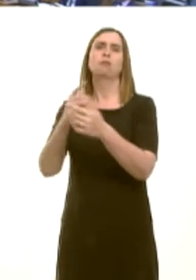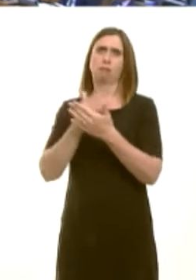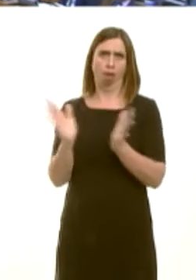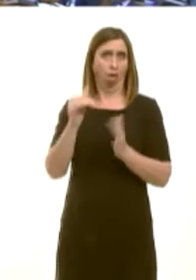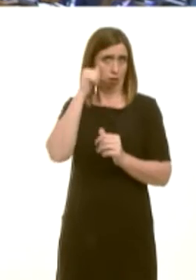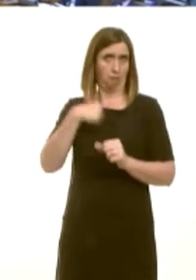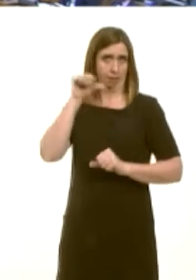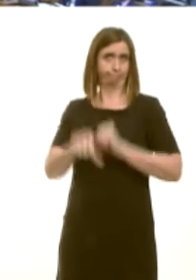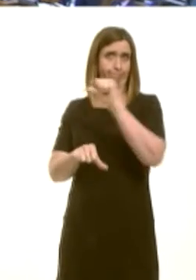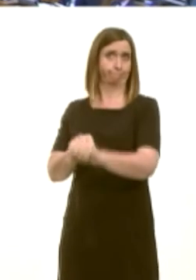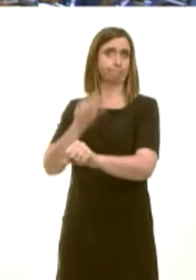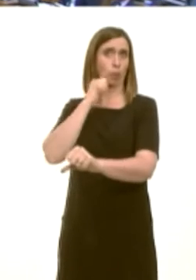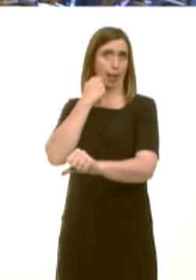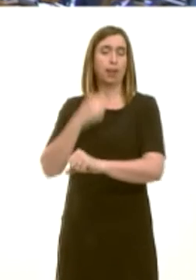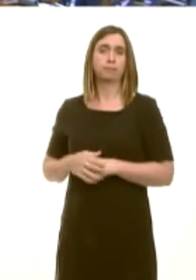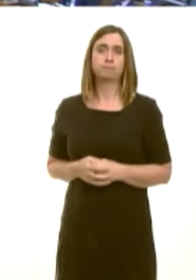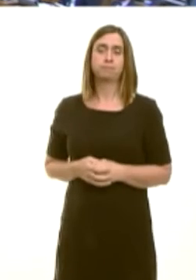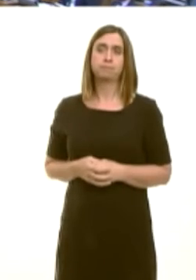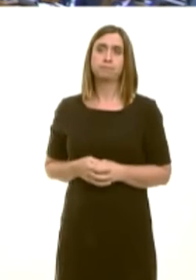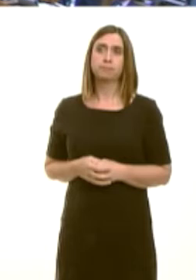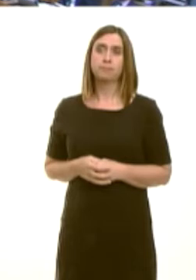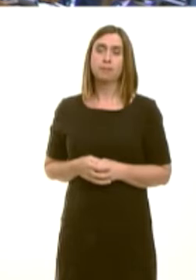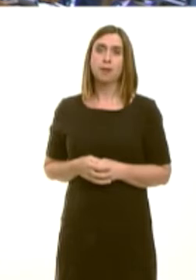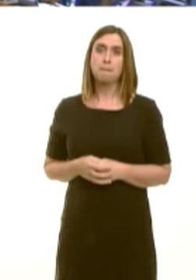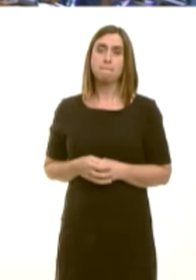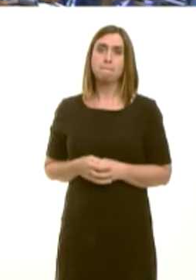I would hope. Peter Black: First Minister, the distinction